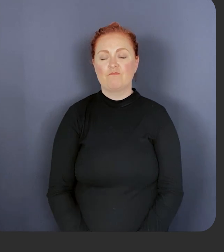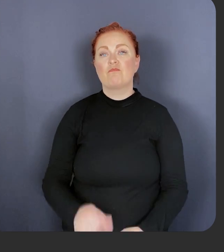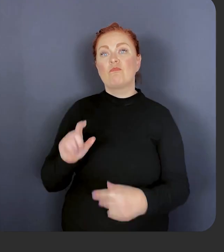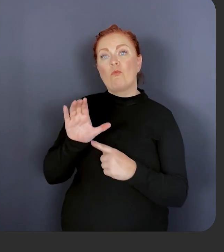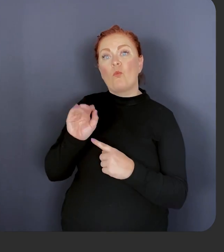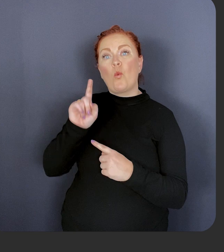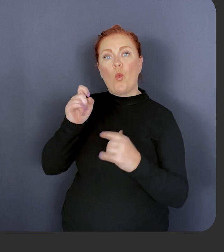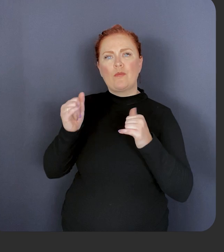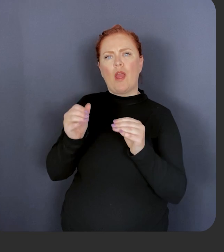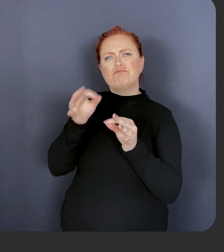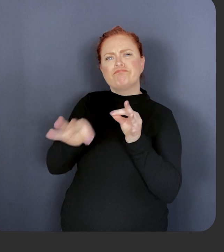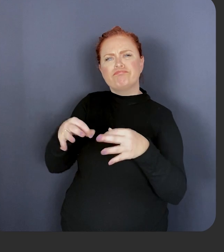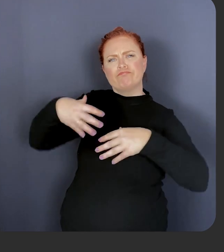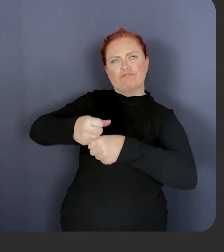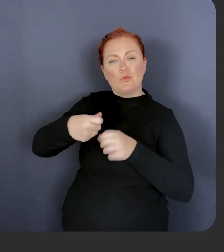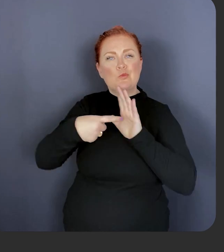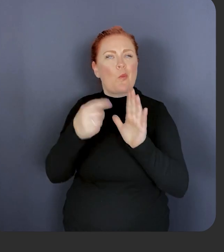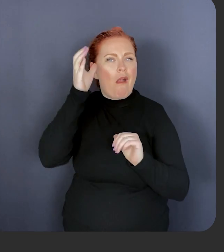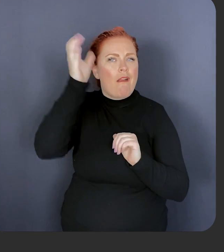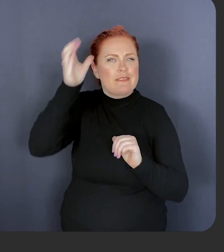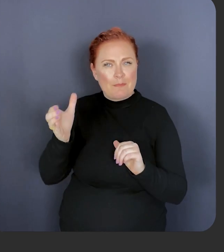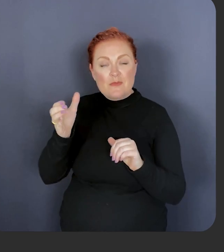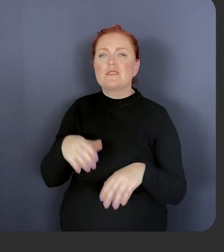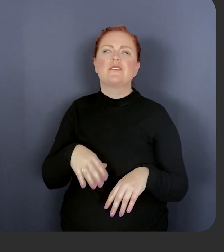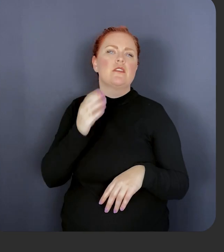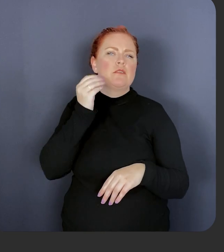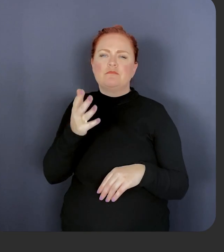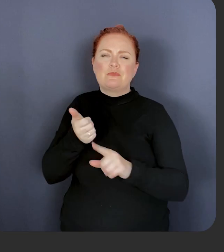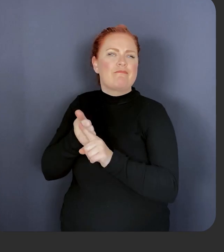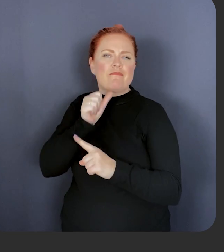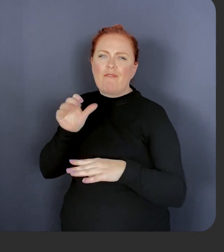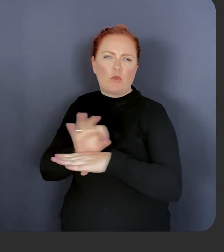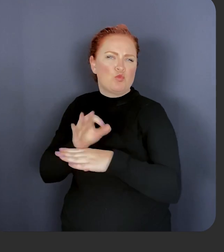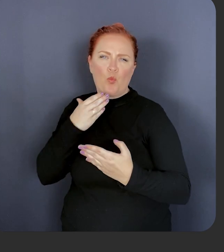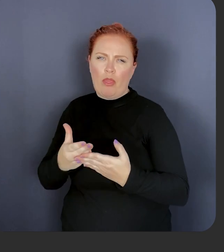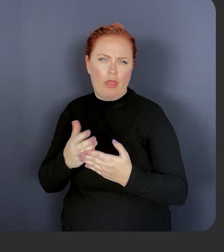The code has been simplified to show the concepts in this codelab, but it's pretty nonfunctional.